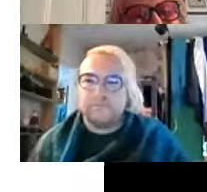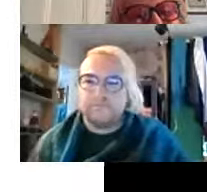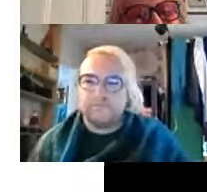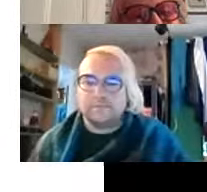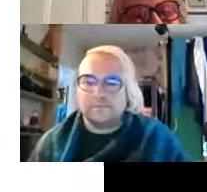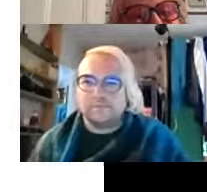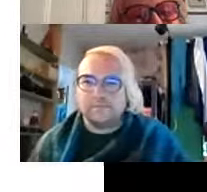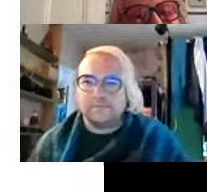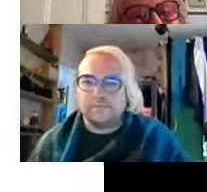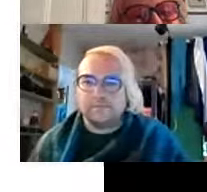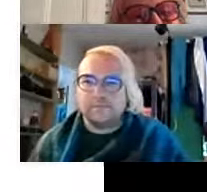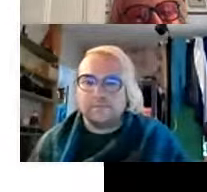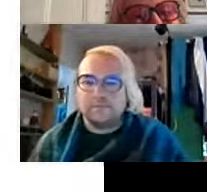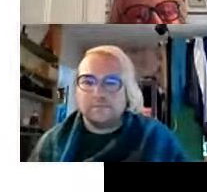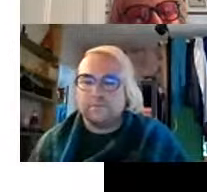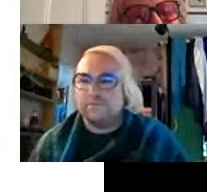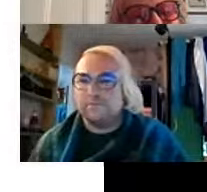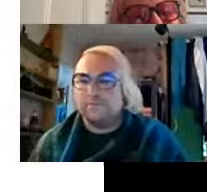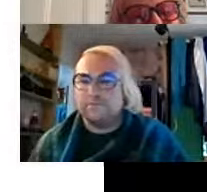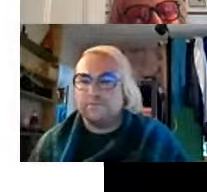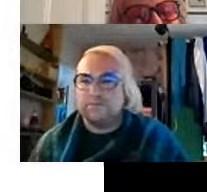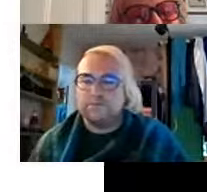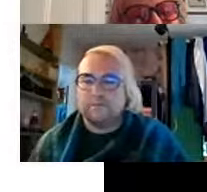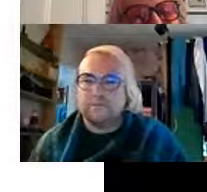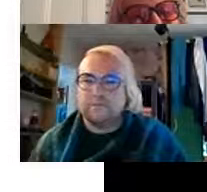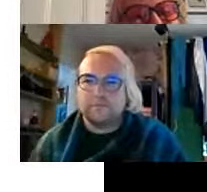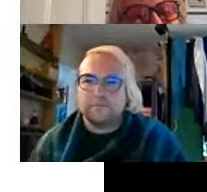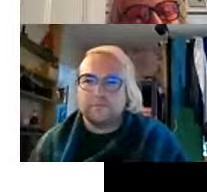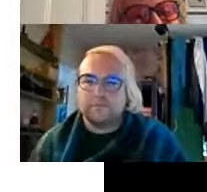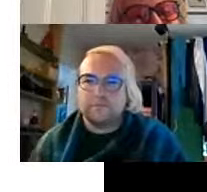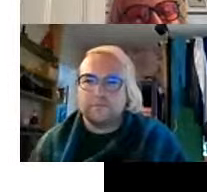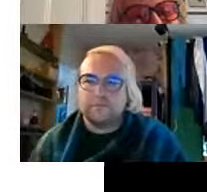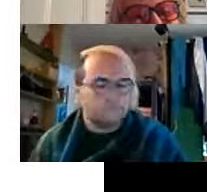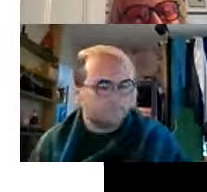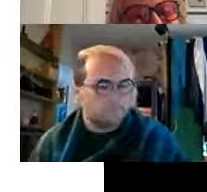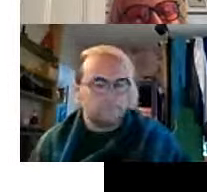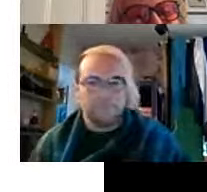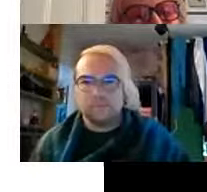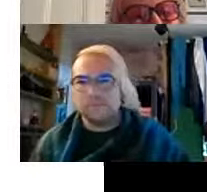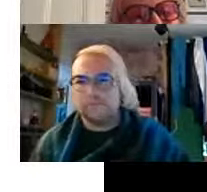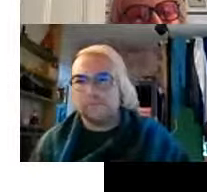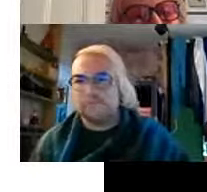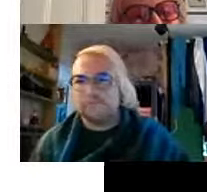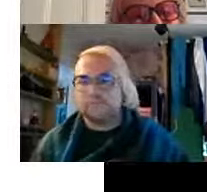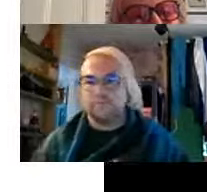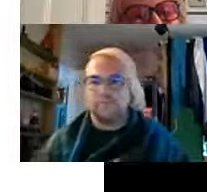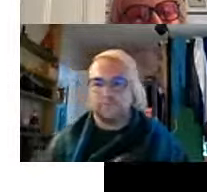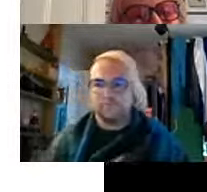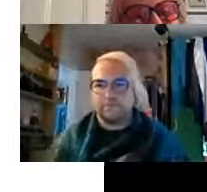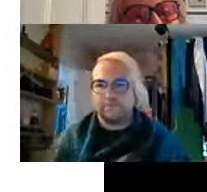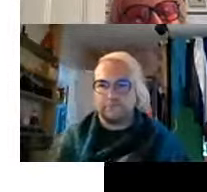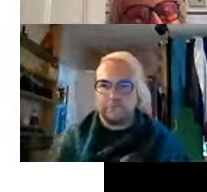and then part of the award the award was 150 000 pounds so it sounds like loads of money